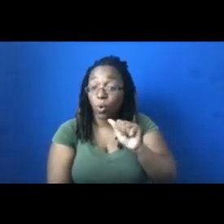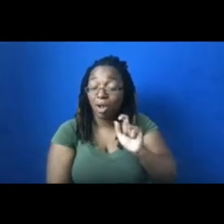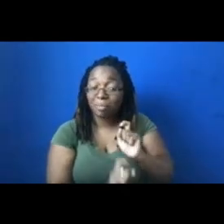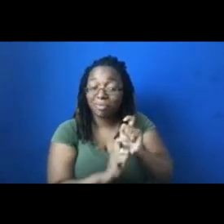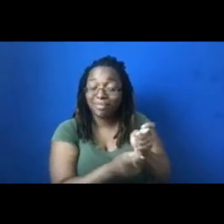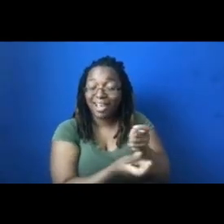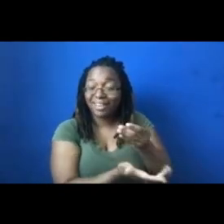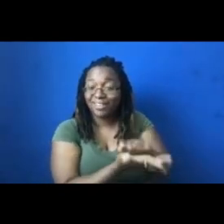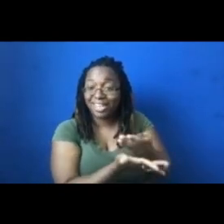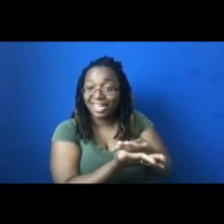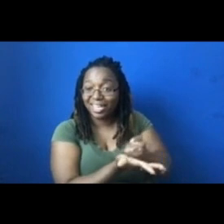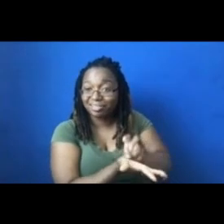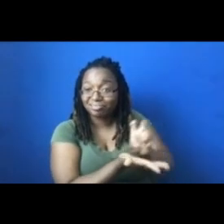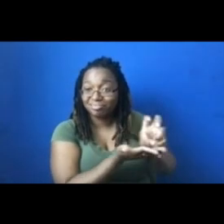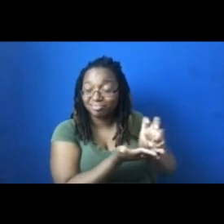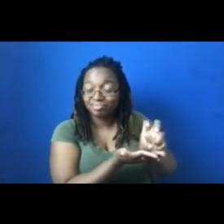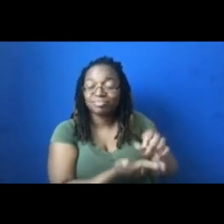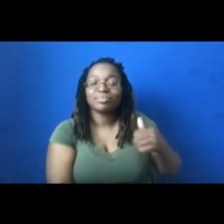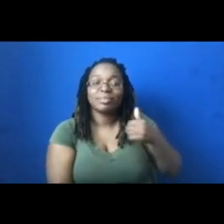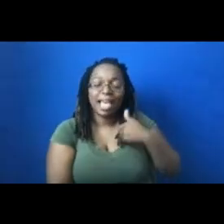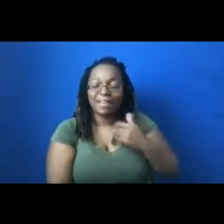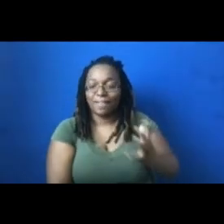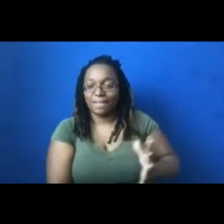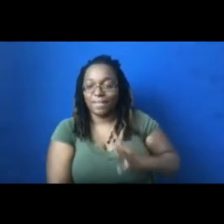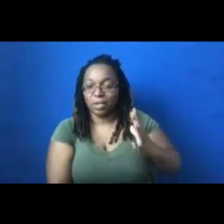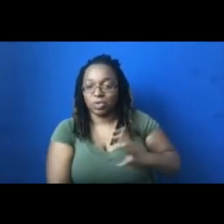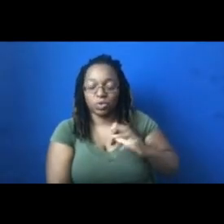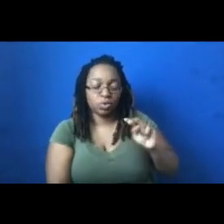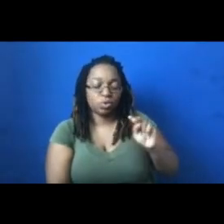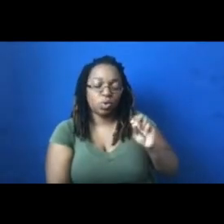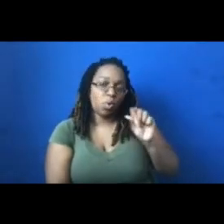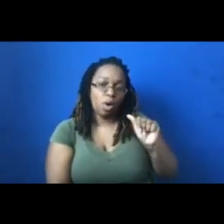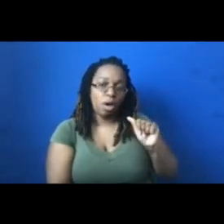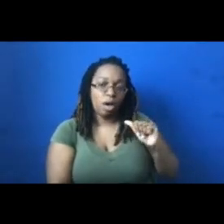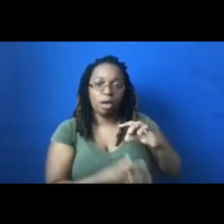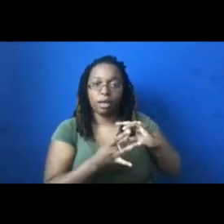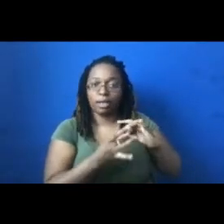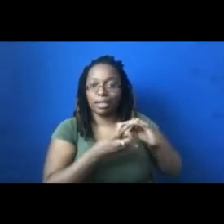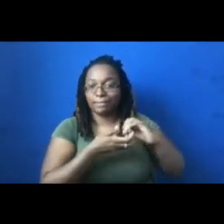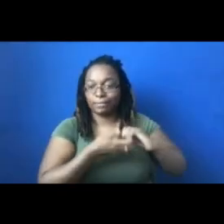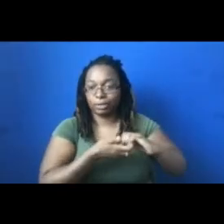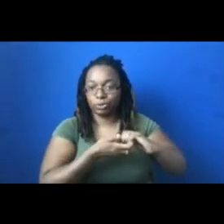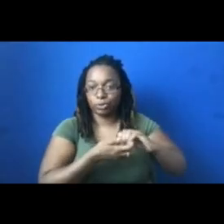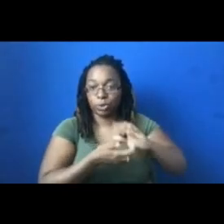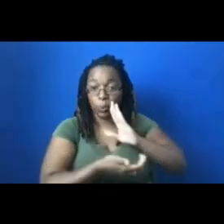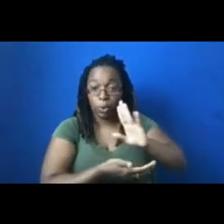an official NOAA affiliation, it qualifies. So within NOAA, you